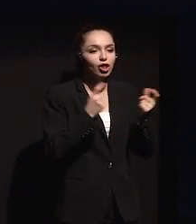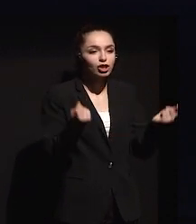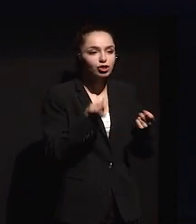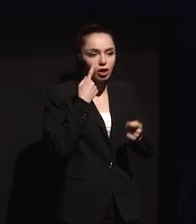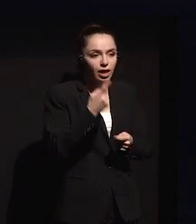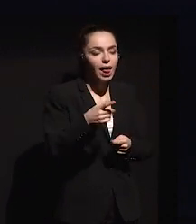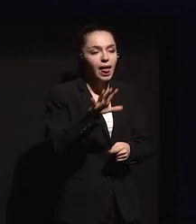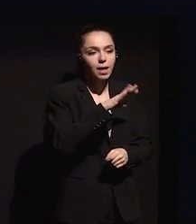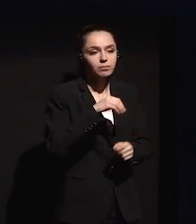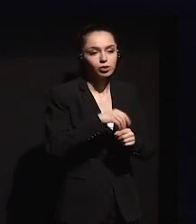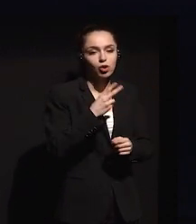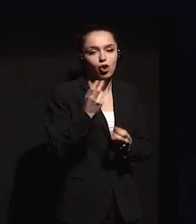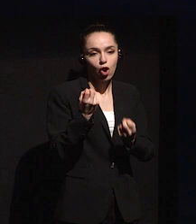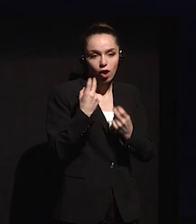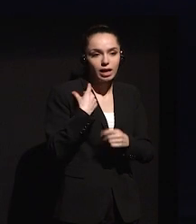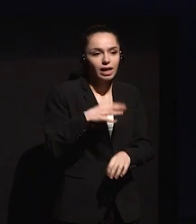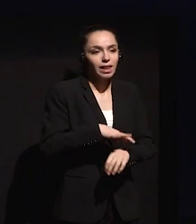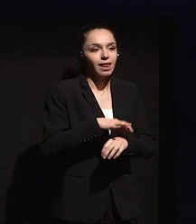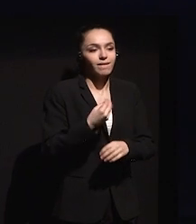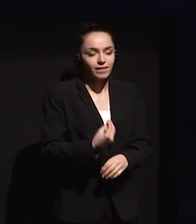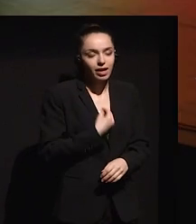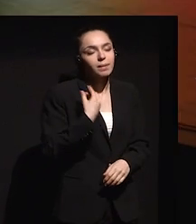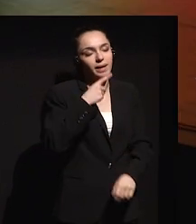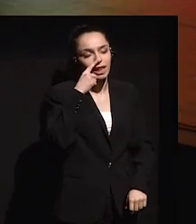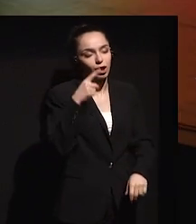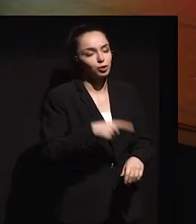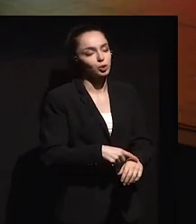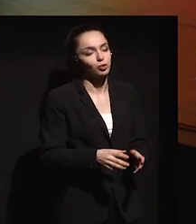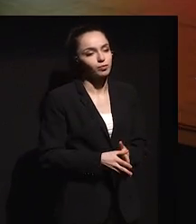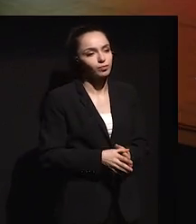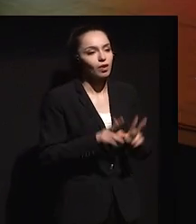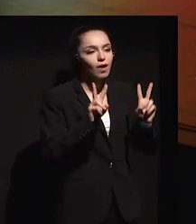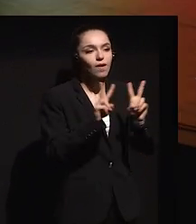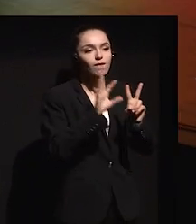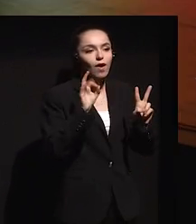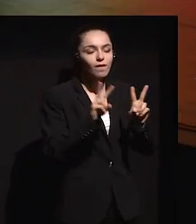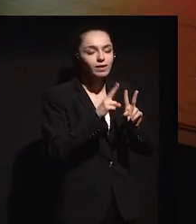will be inspiring for the whole sector. I have faith that the WOW Festival